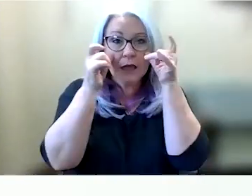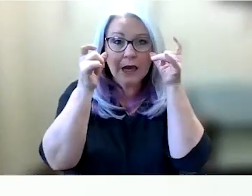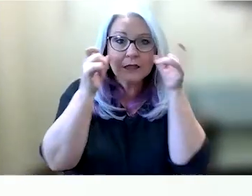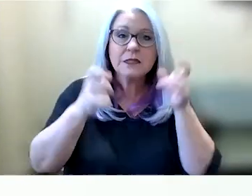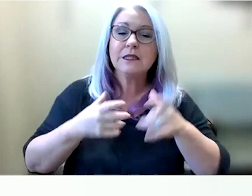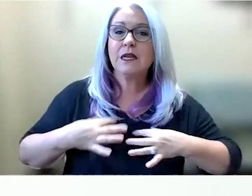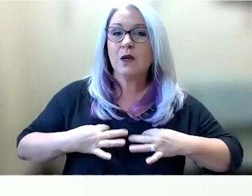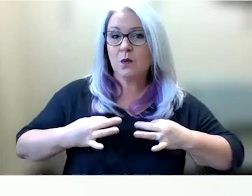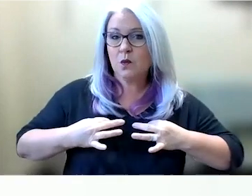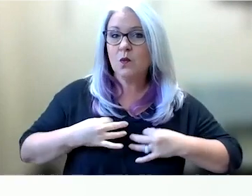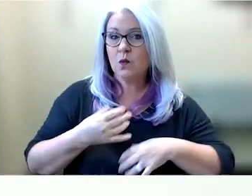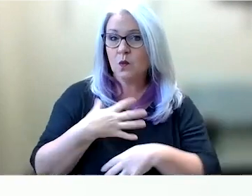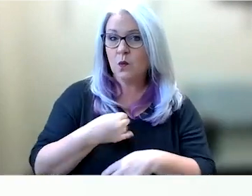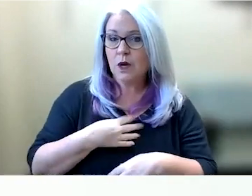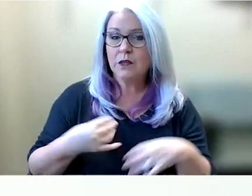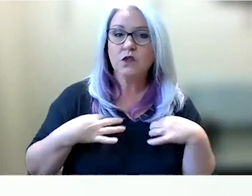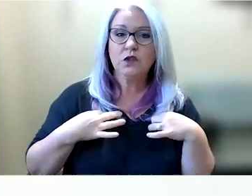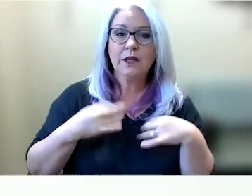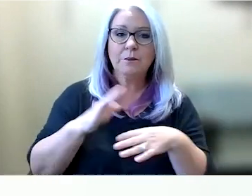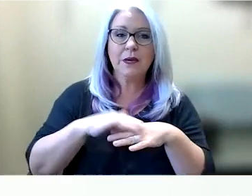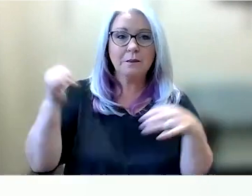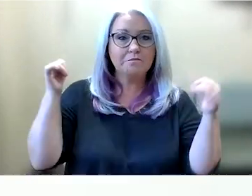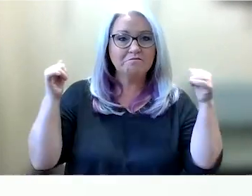collared shirt and my background blurred.